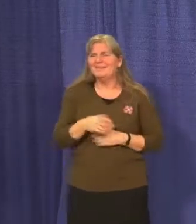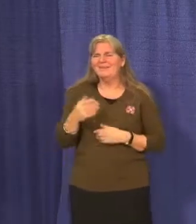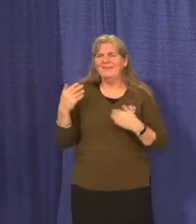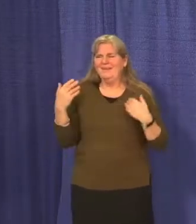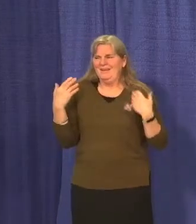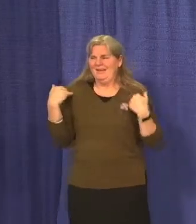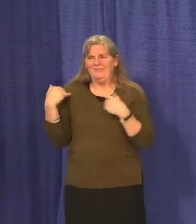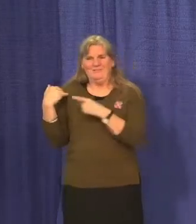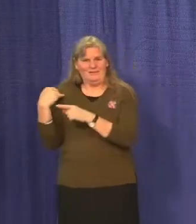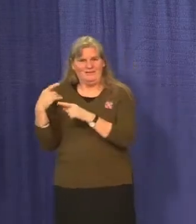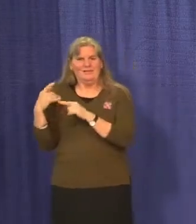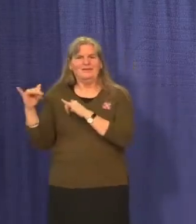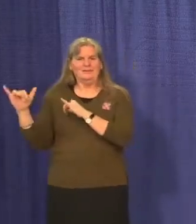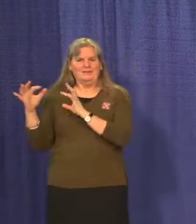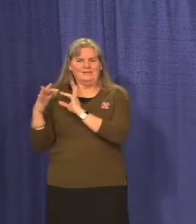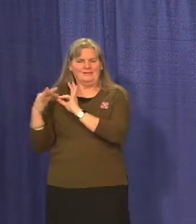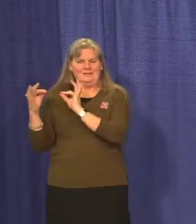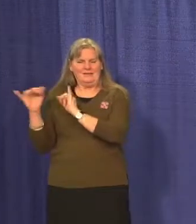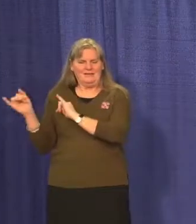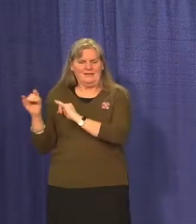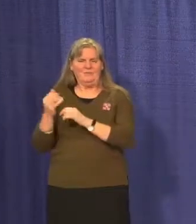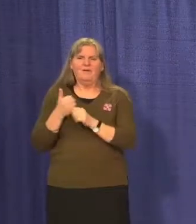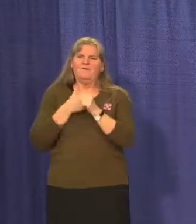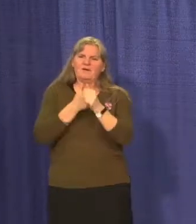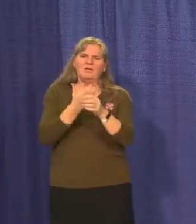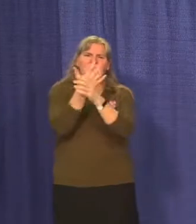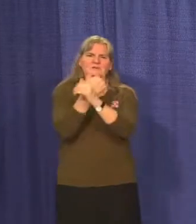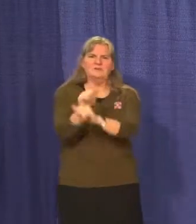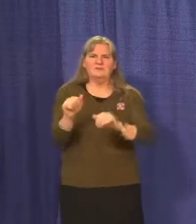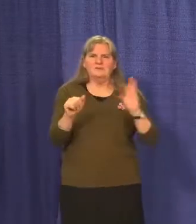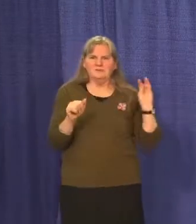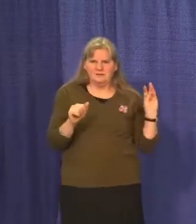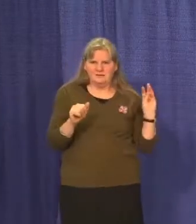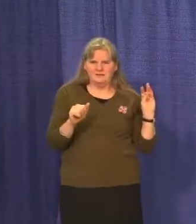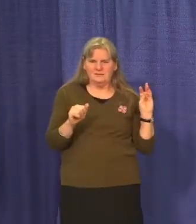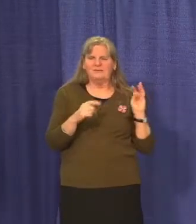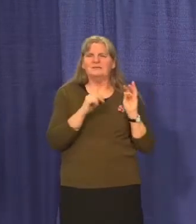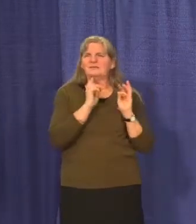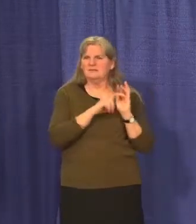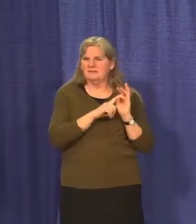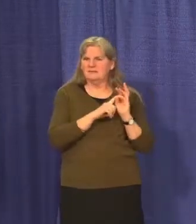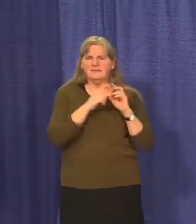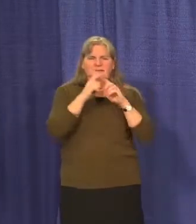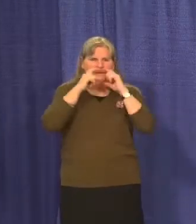always or member the Safe Six plus one. Using your mask, and all those